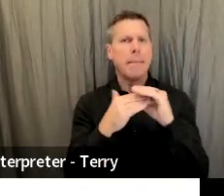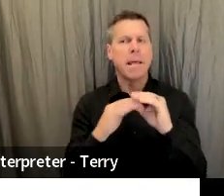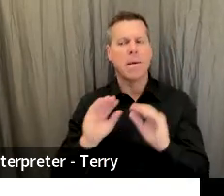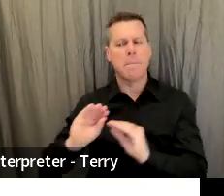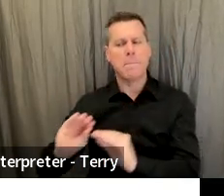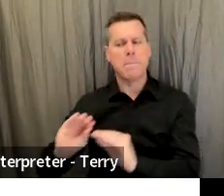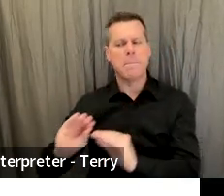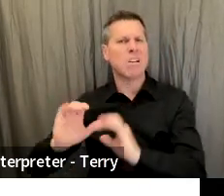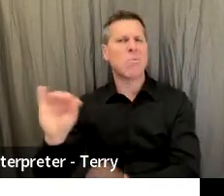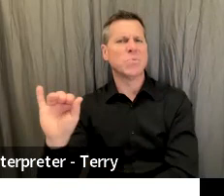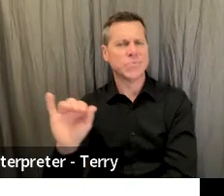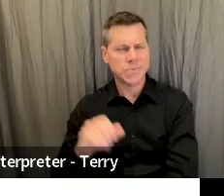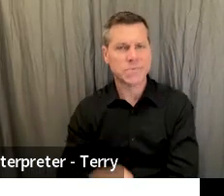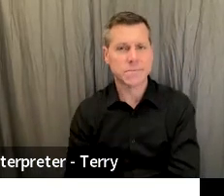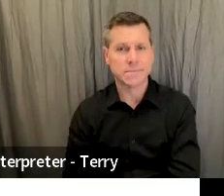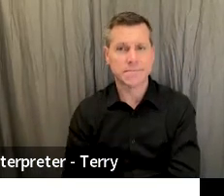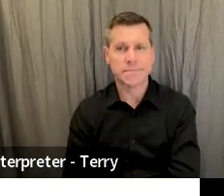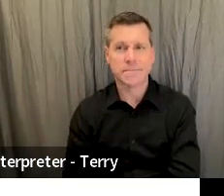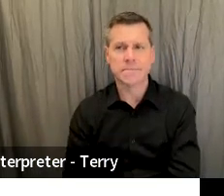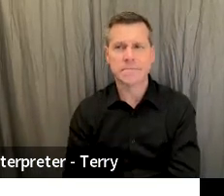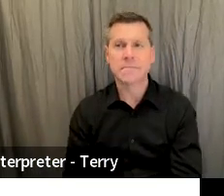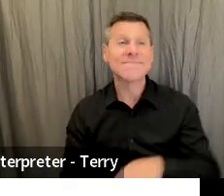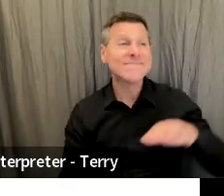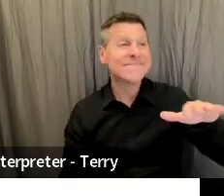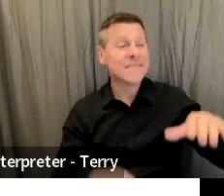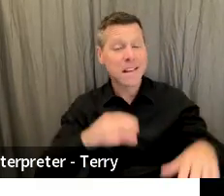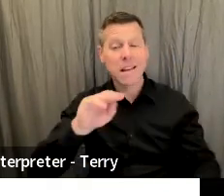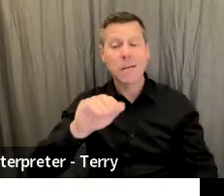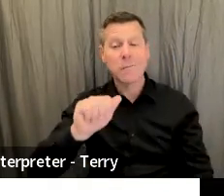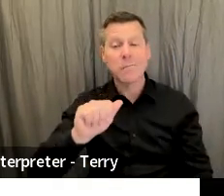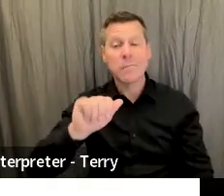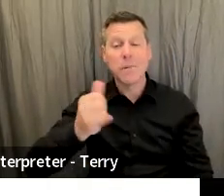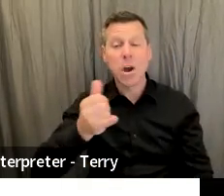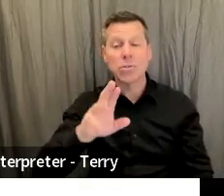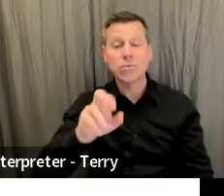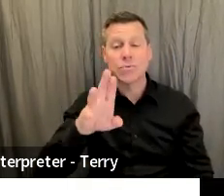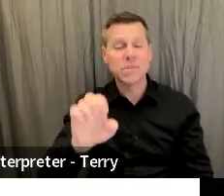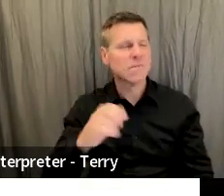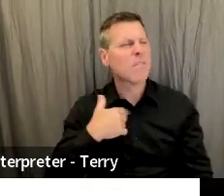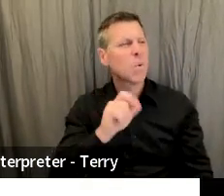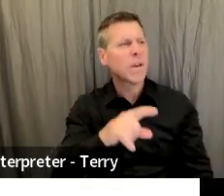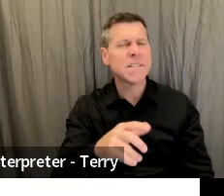And then I think Marjorie has a question. Margaret, do you want to just go ahead and say your question? I have a question.